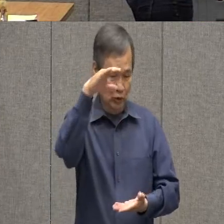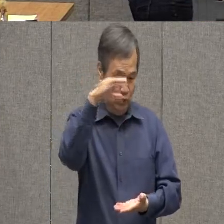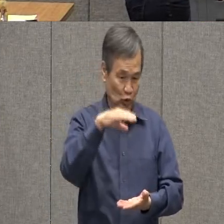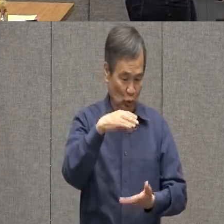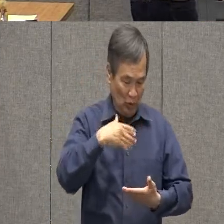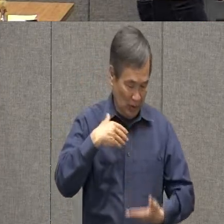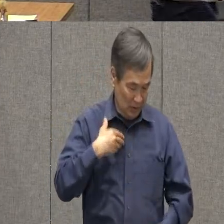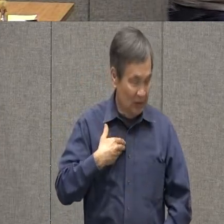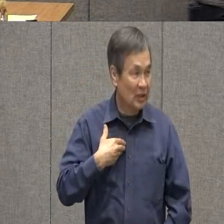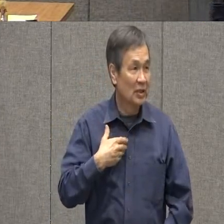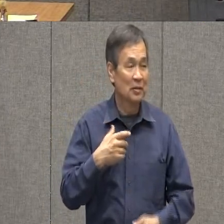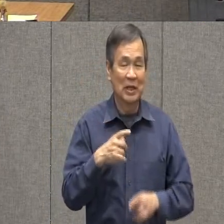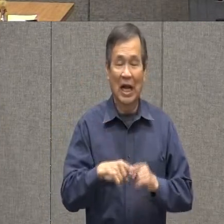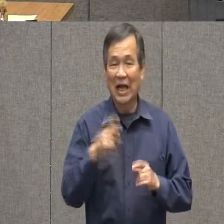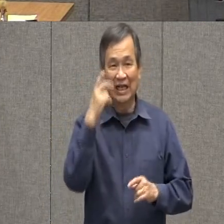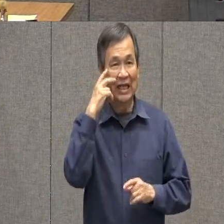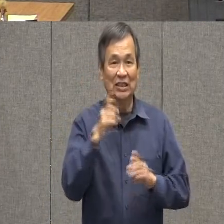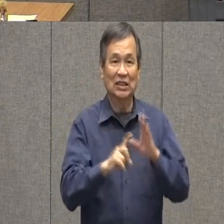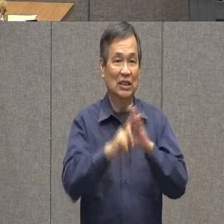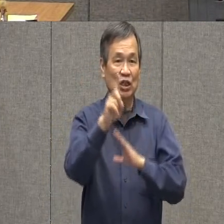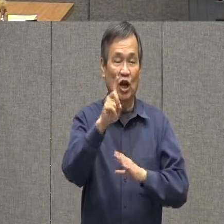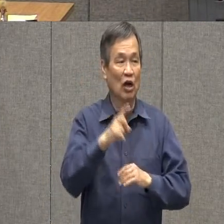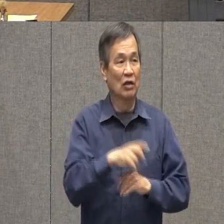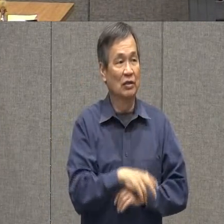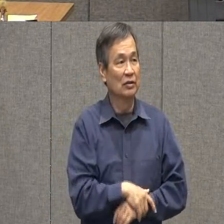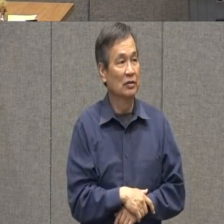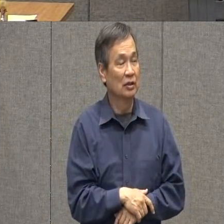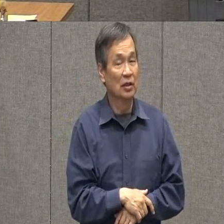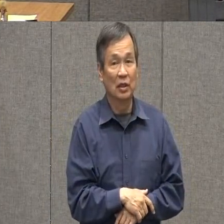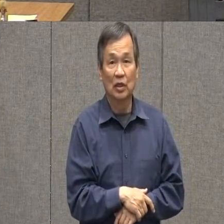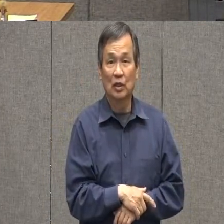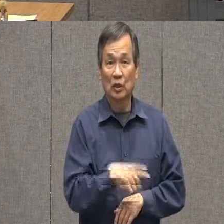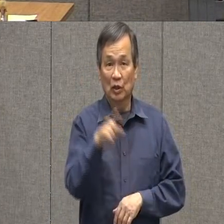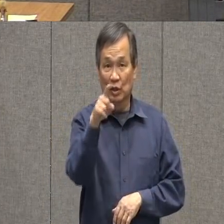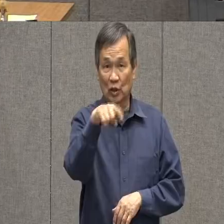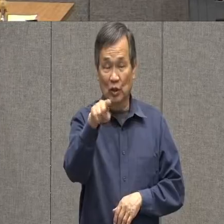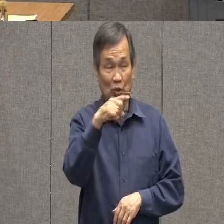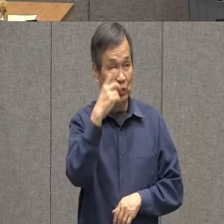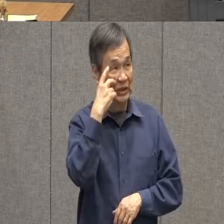Because to me, I can't see that curve like you guys can. That's not what I'm seeing.